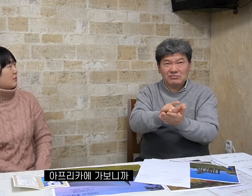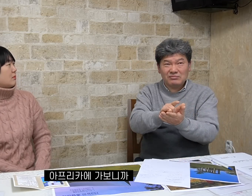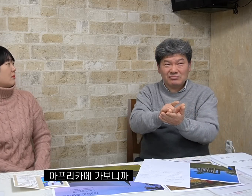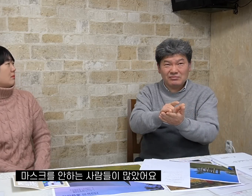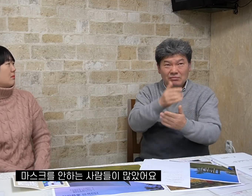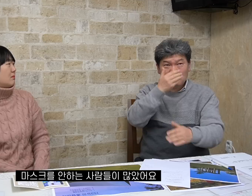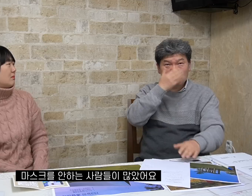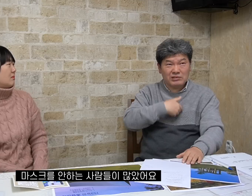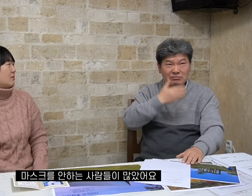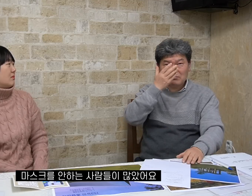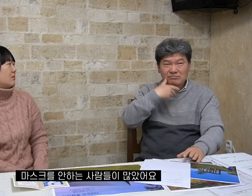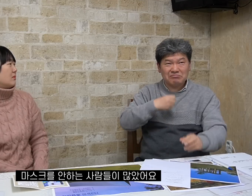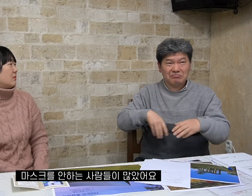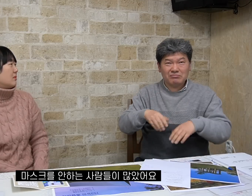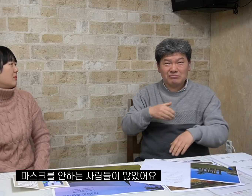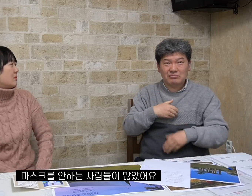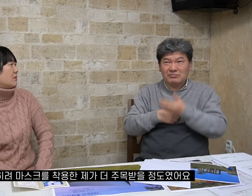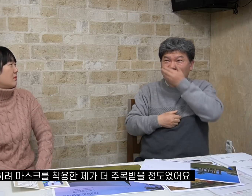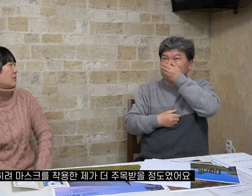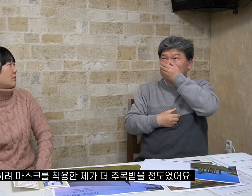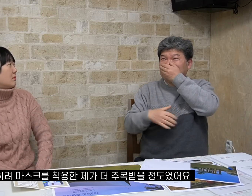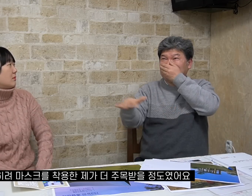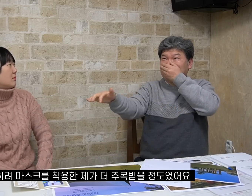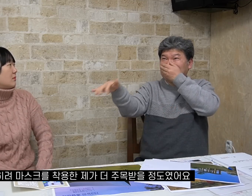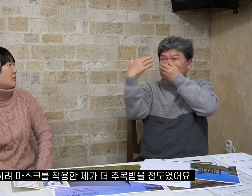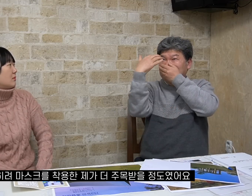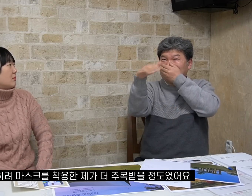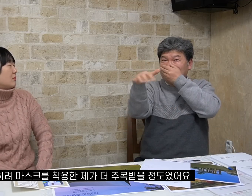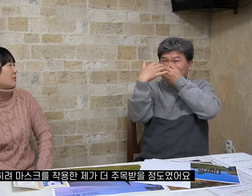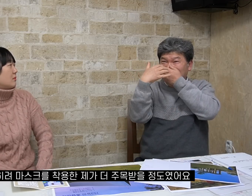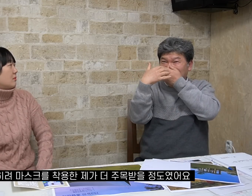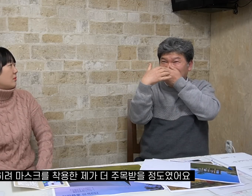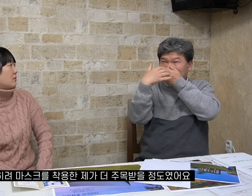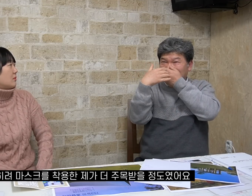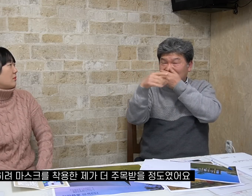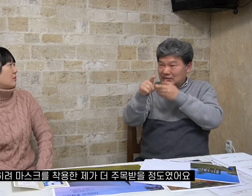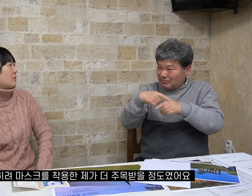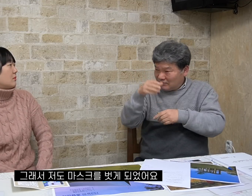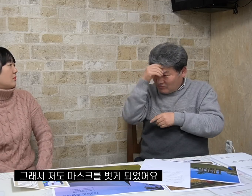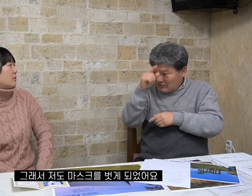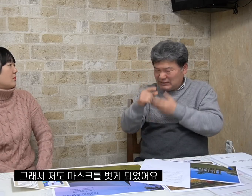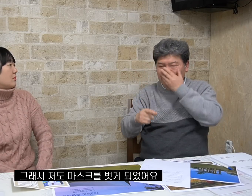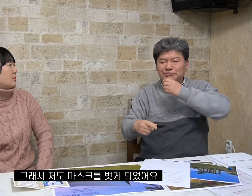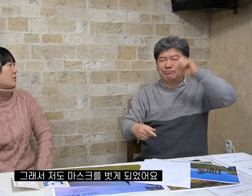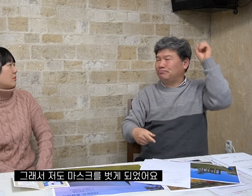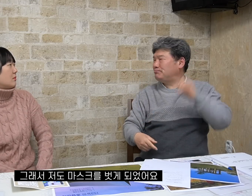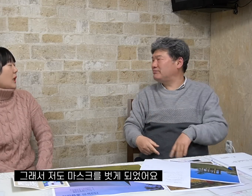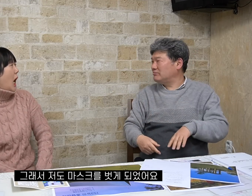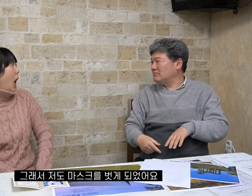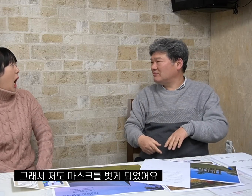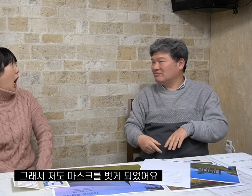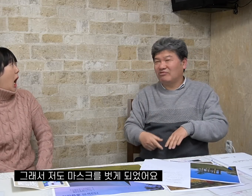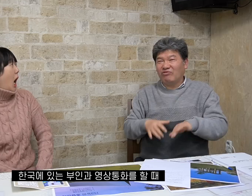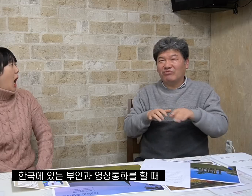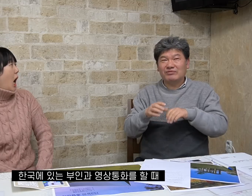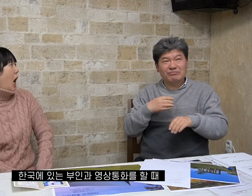When I went to Africa, there were a lot of people who didn't wear a mask. Rather, I got more attention when I wore a mask. So I had to take it off too.